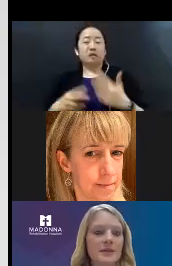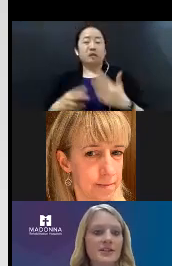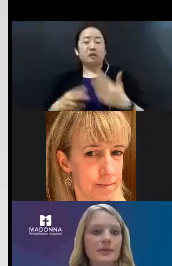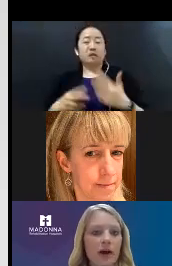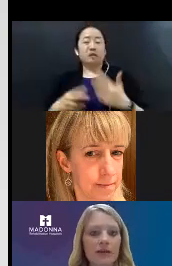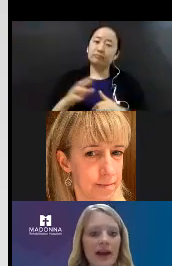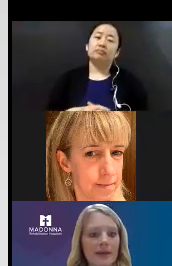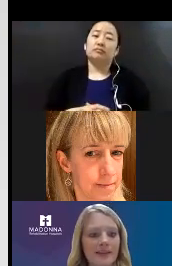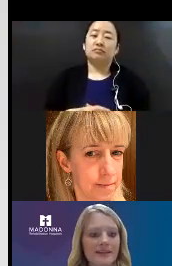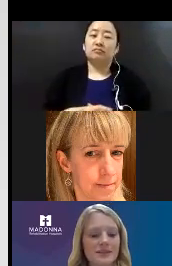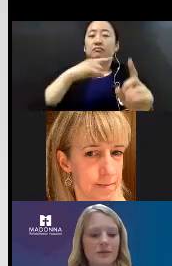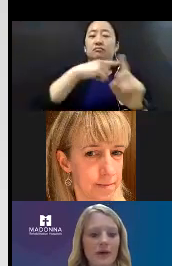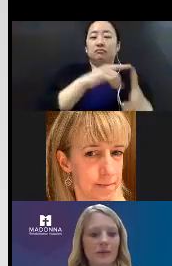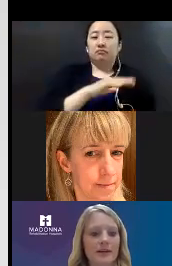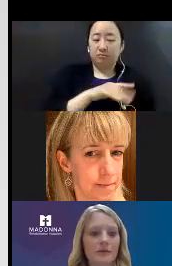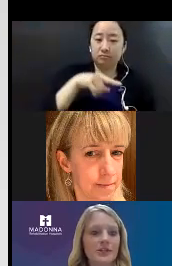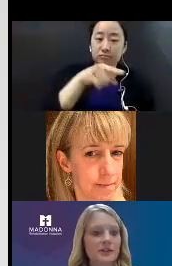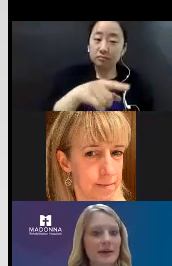WE CAN GIVE THIS METHOD TO ANY PATIENT THAT WALKS